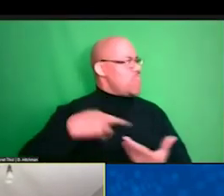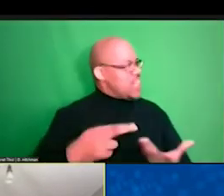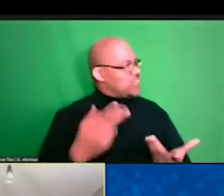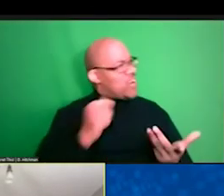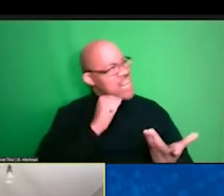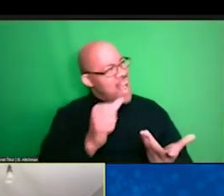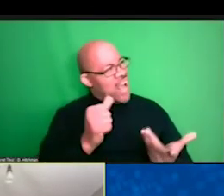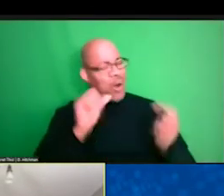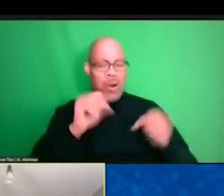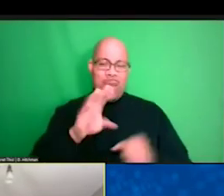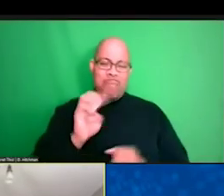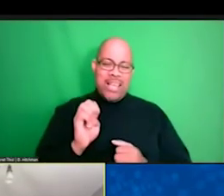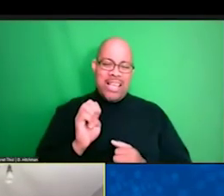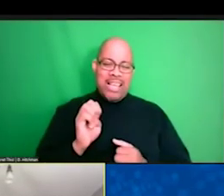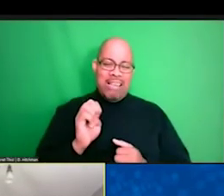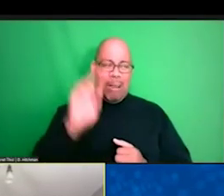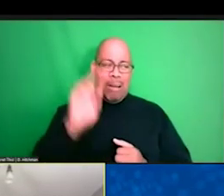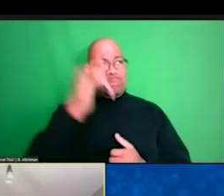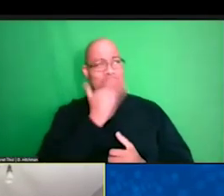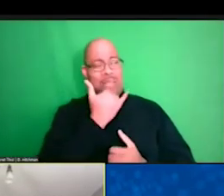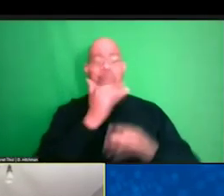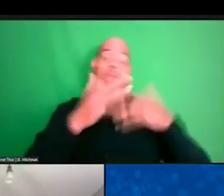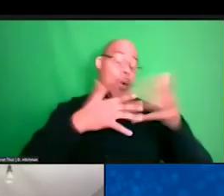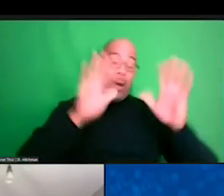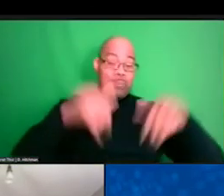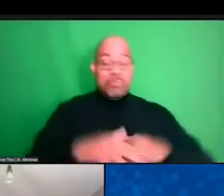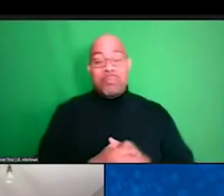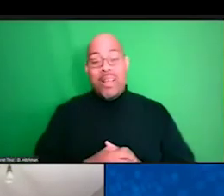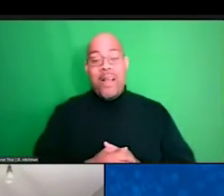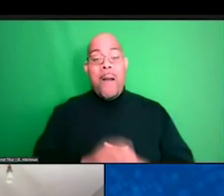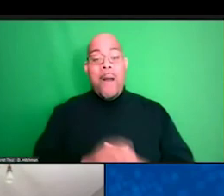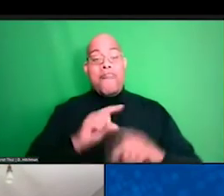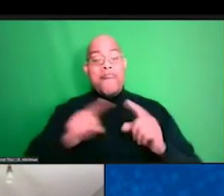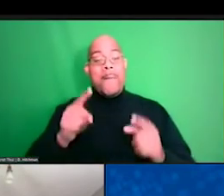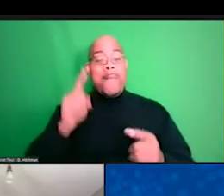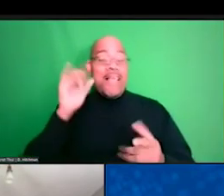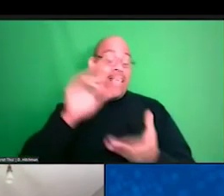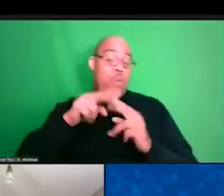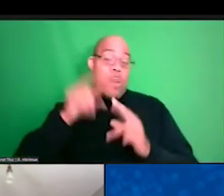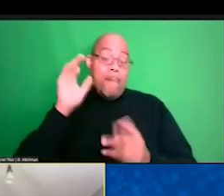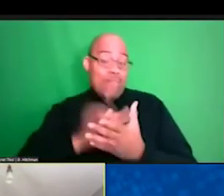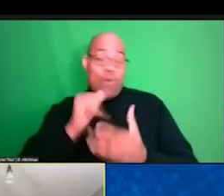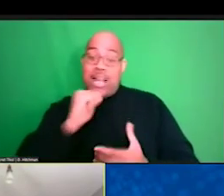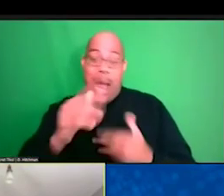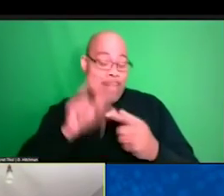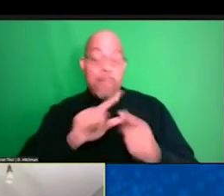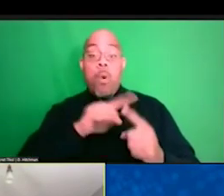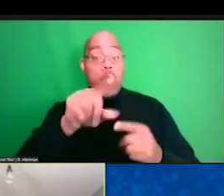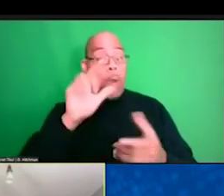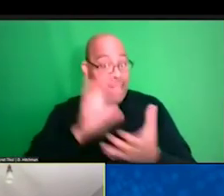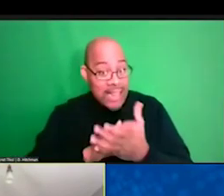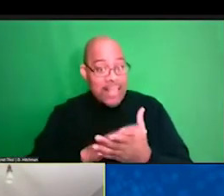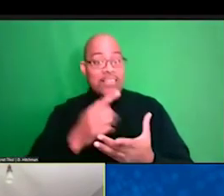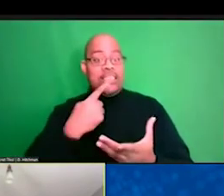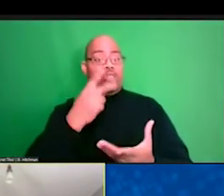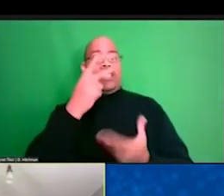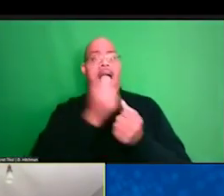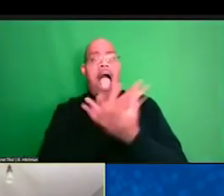be politically incorrect, oh well, but once you believe, you see everything differently.